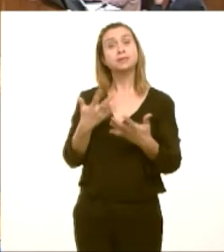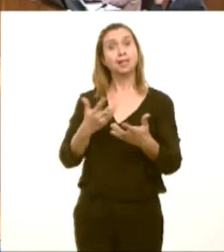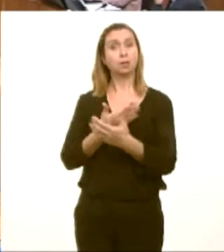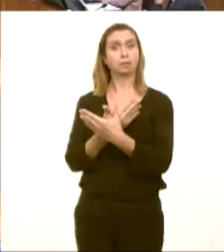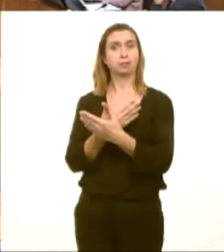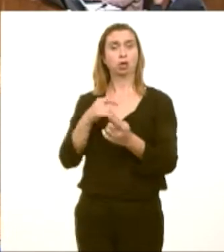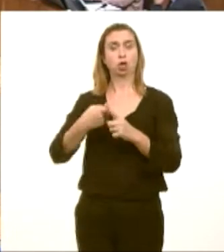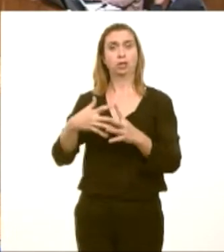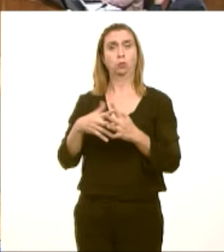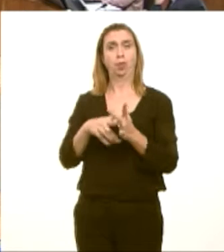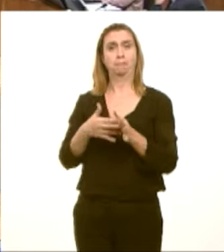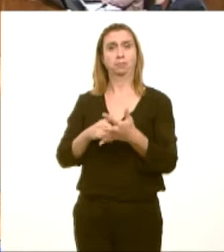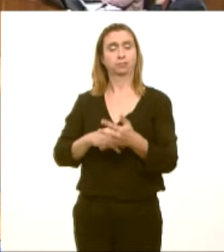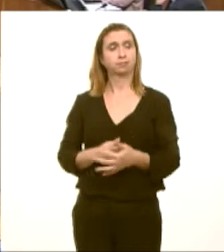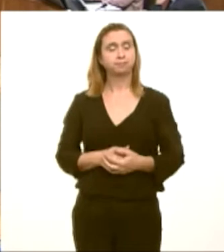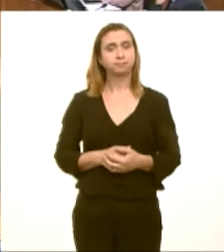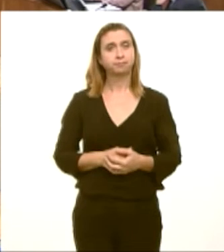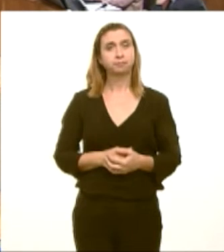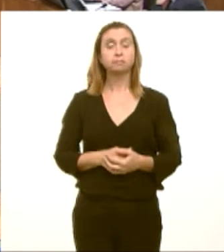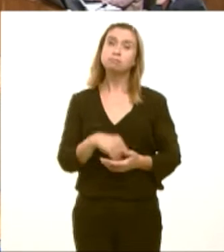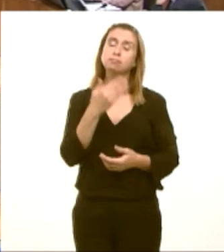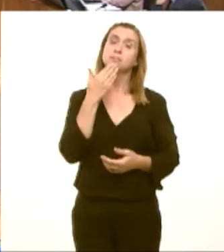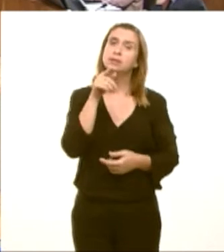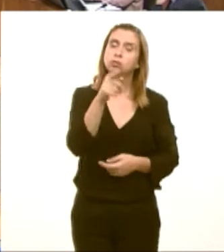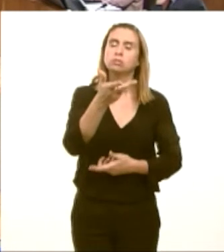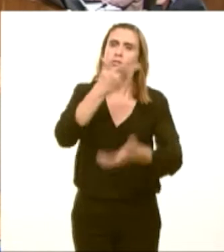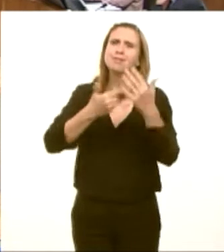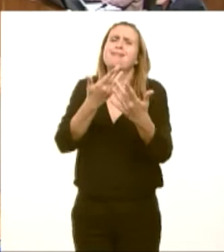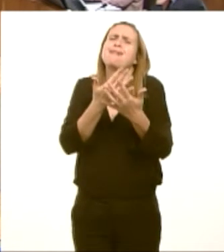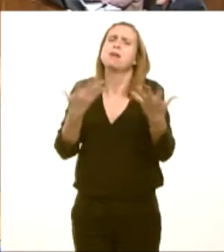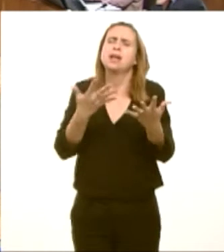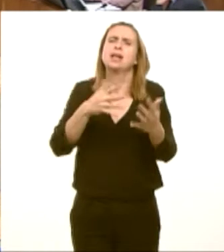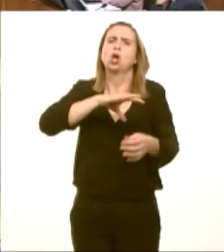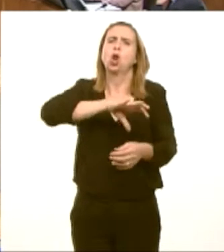Kirsty Williams: Thank you, Presiding Officer. First Minister, are you able to tell us how many local education authorities in Wales